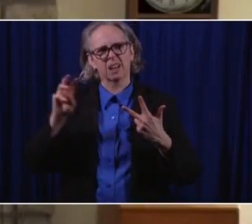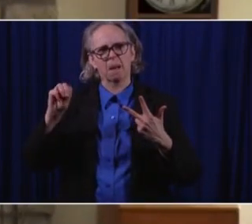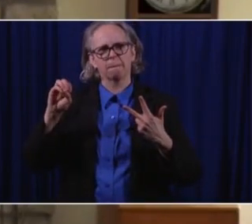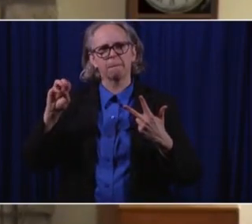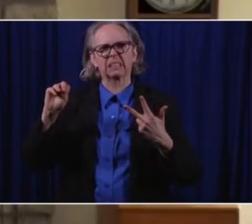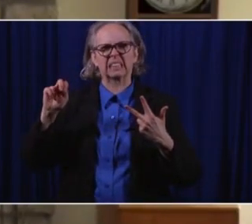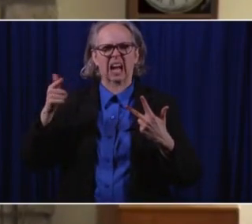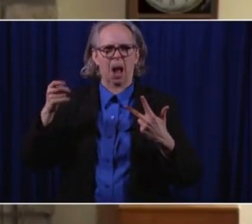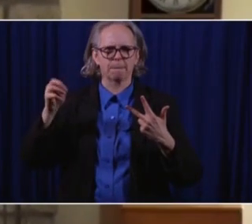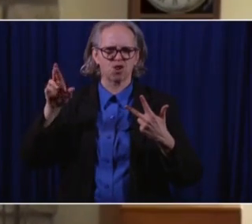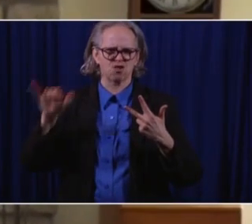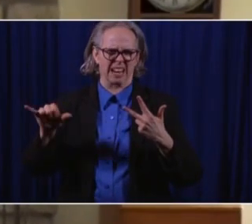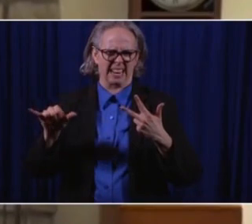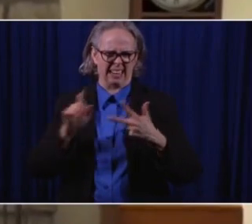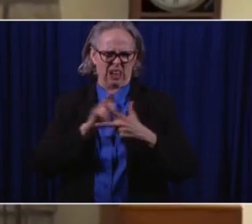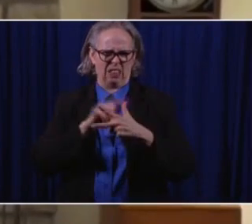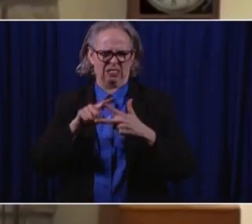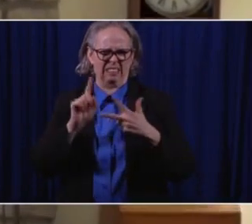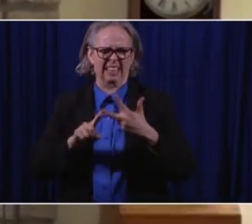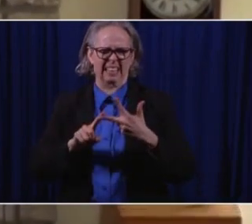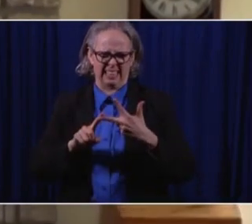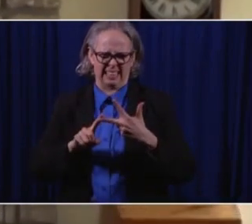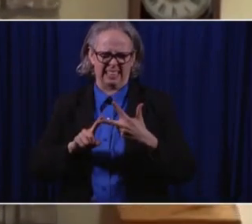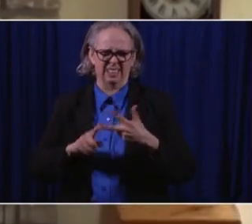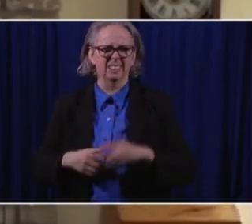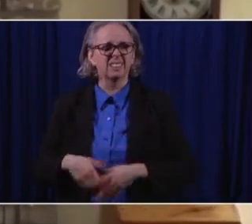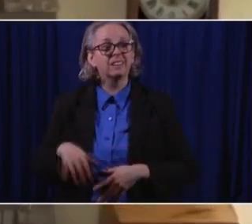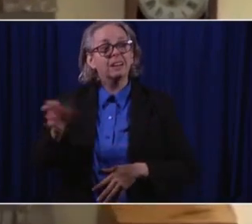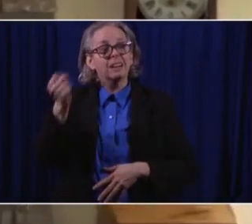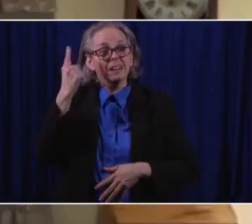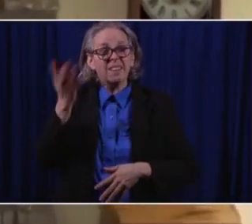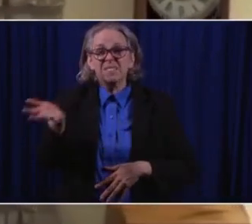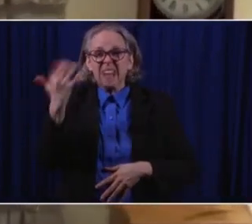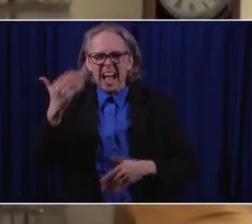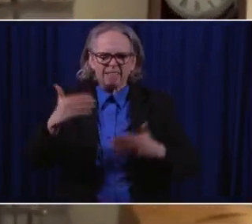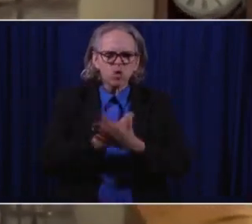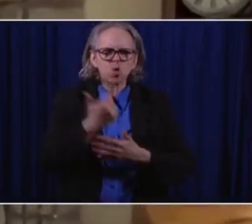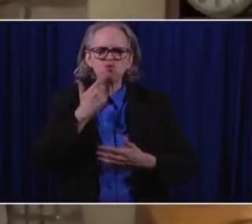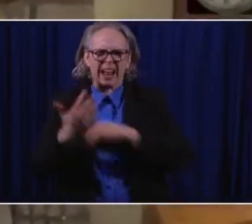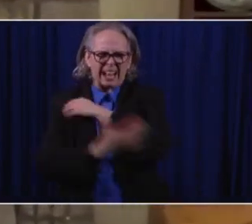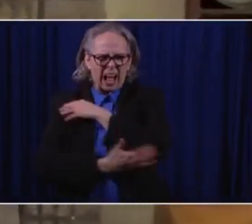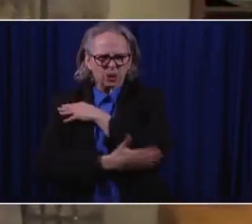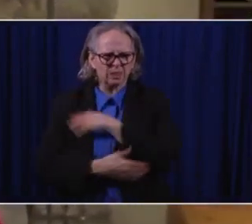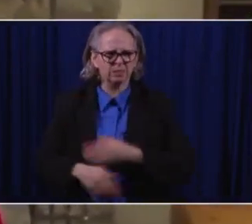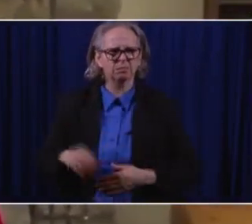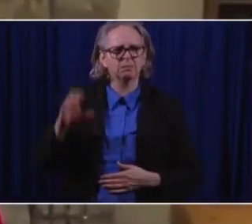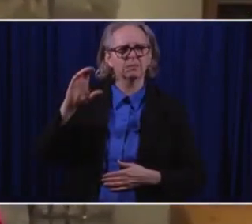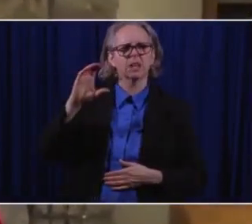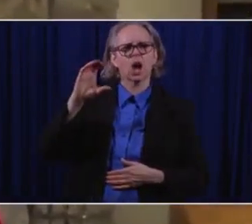hospitals and health care system. The next week they could and would turn purple there Lake Lorain and Montgomery counties, Lake